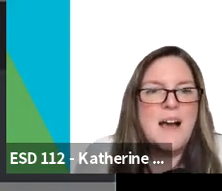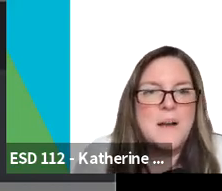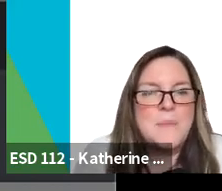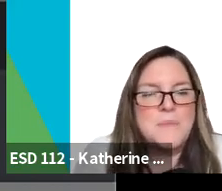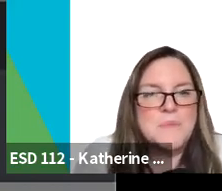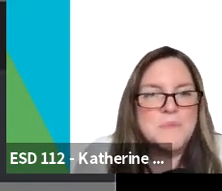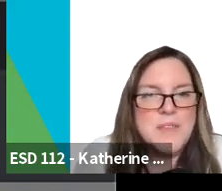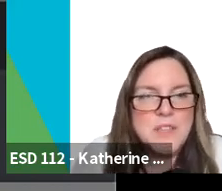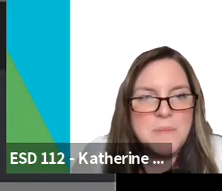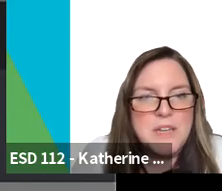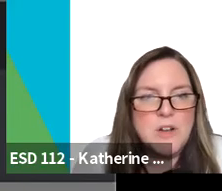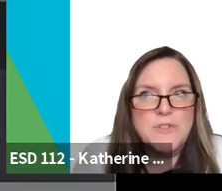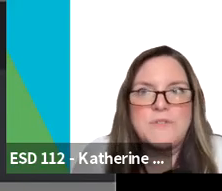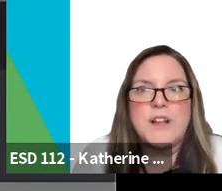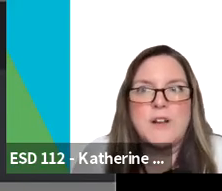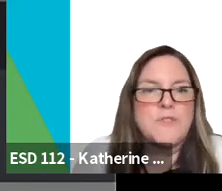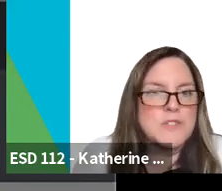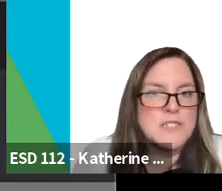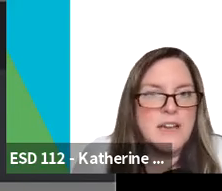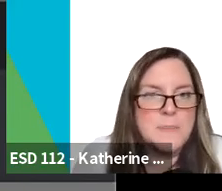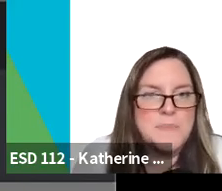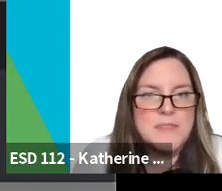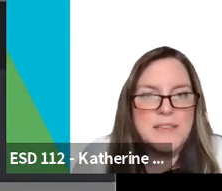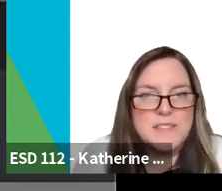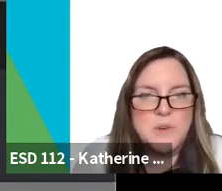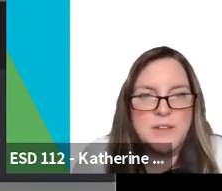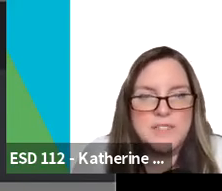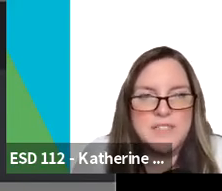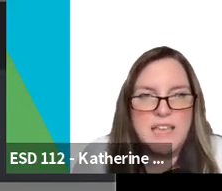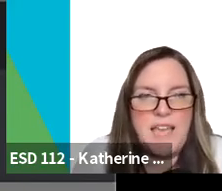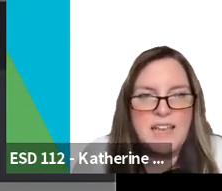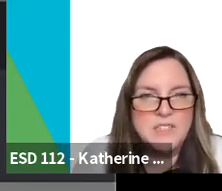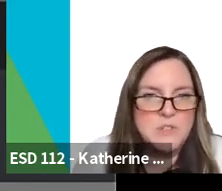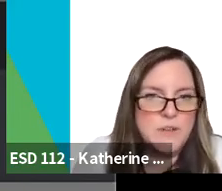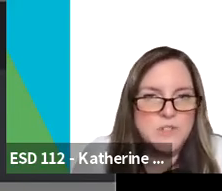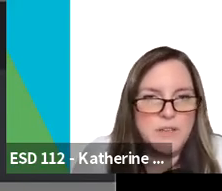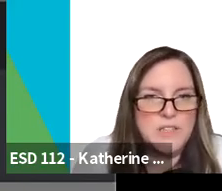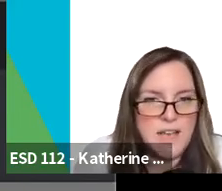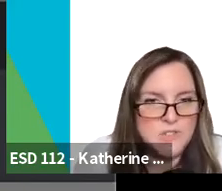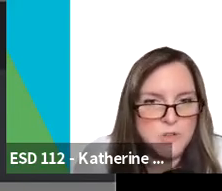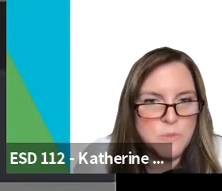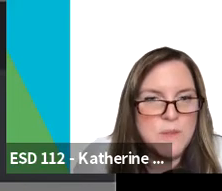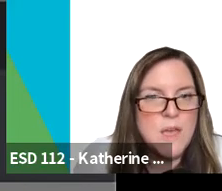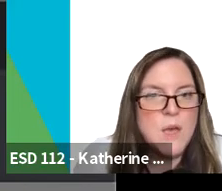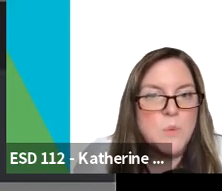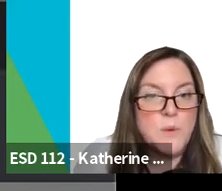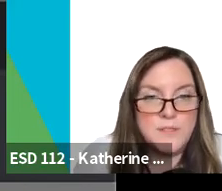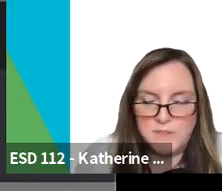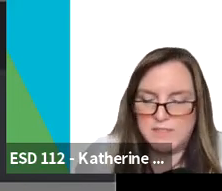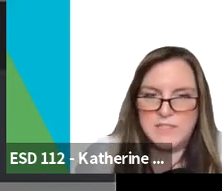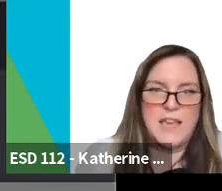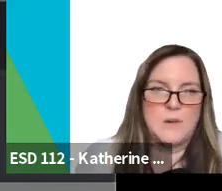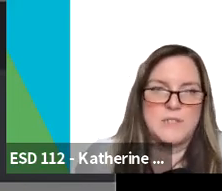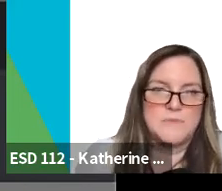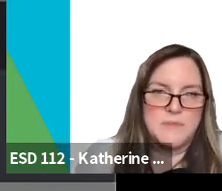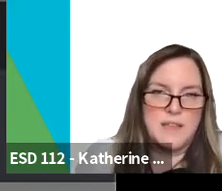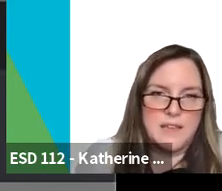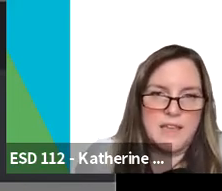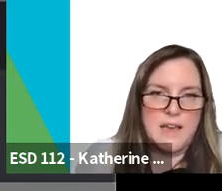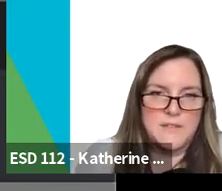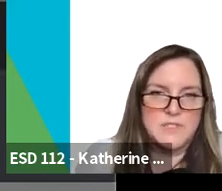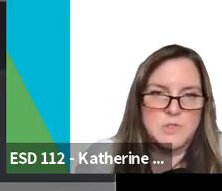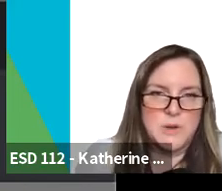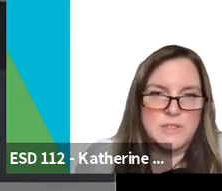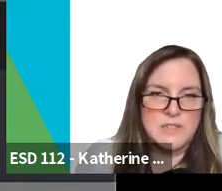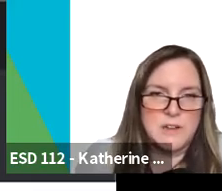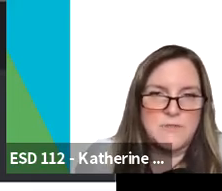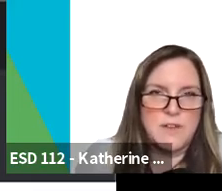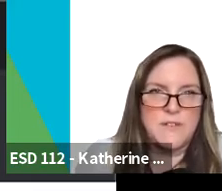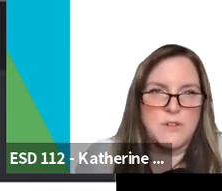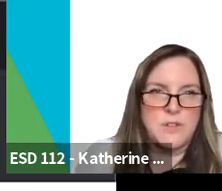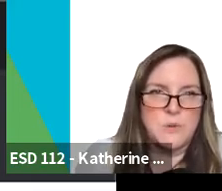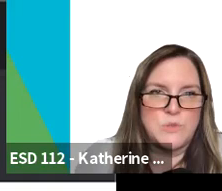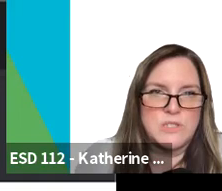ESD 112 - Katherine Livick: Now that I'm in here for the very first time it's going to say, hey, do you want to join Classroom with this account. And I have some choices here if I've ever used